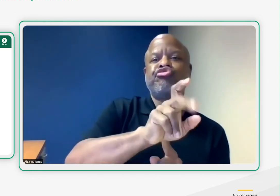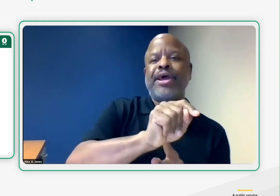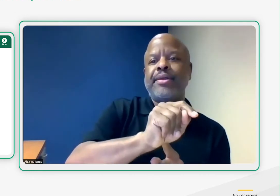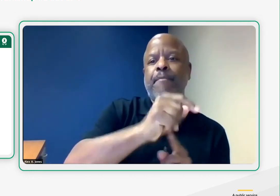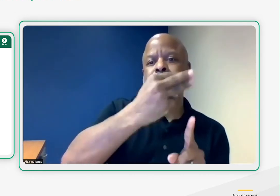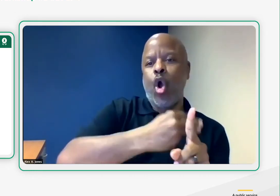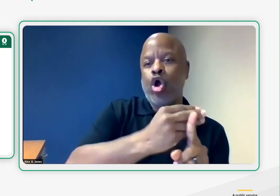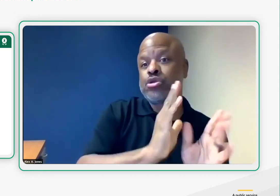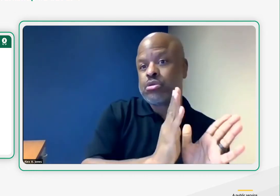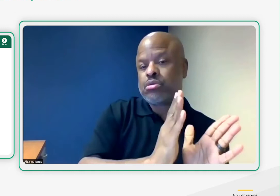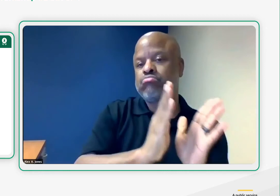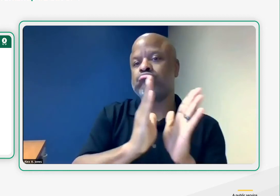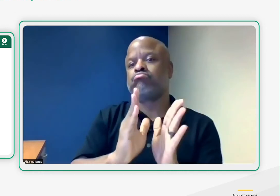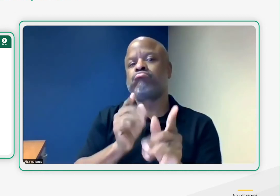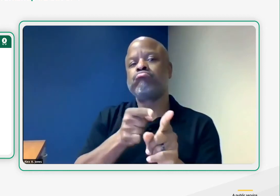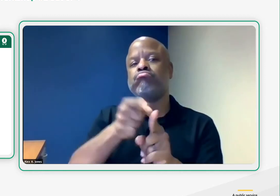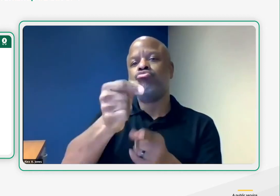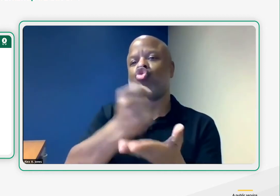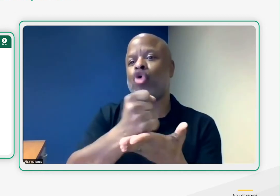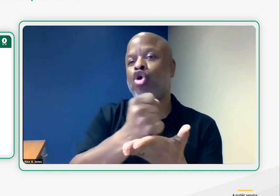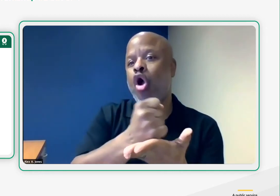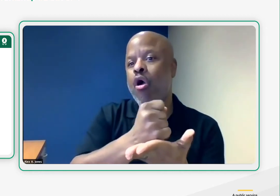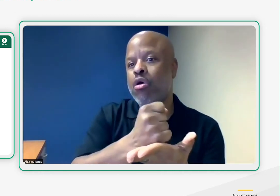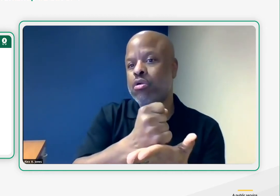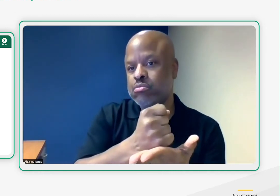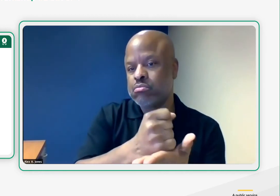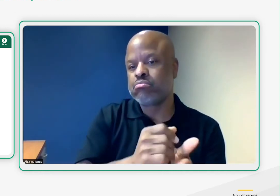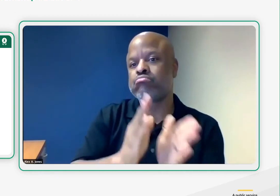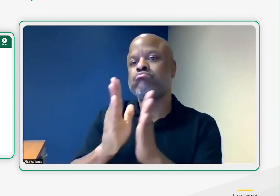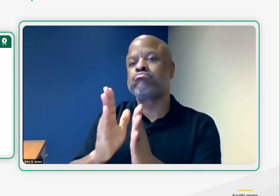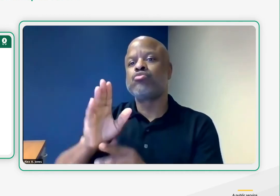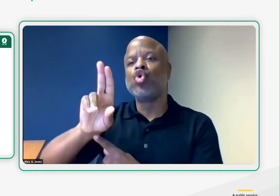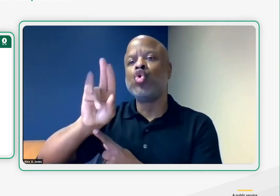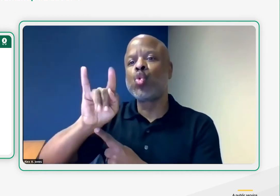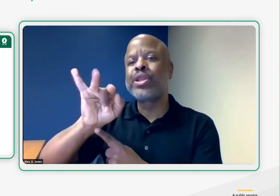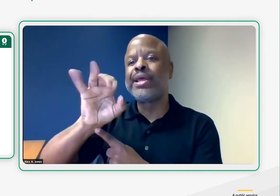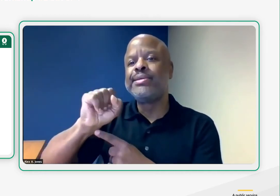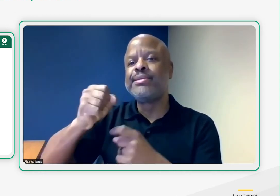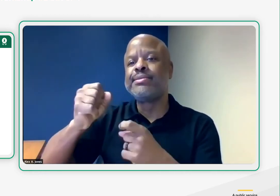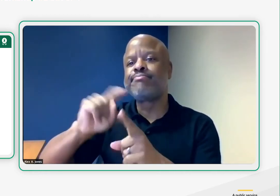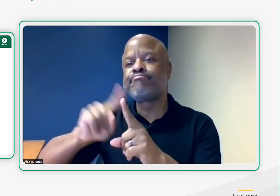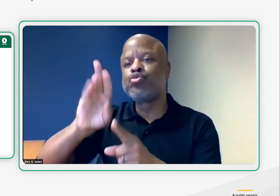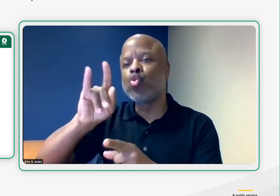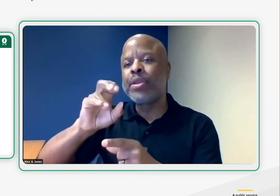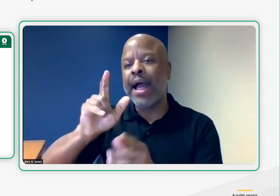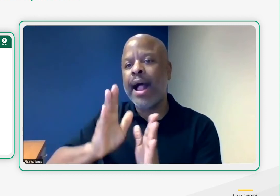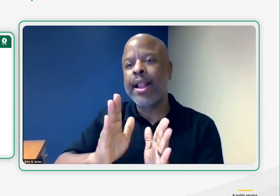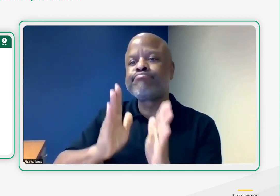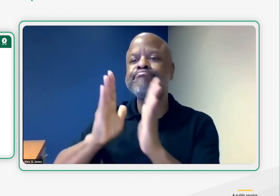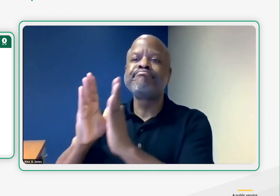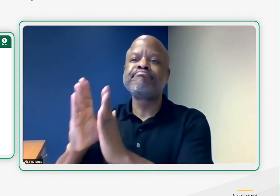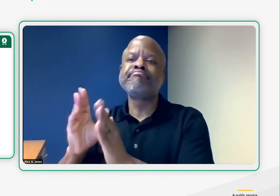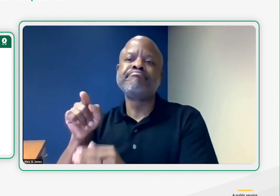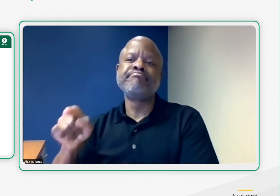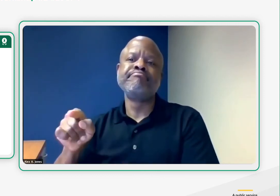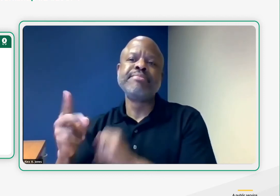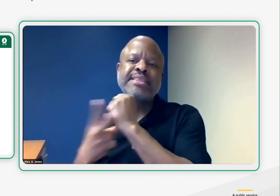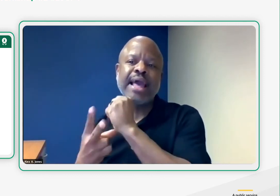For example: rent, how we allocate funds for credit cards, how we save money for retirement,